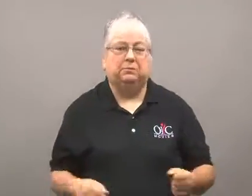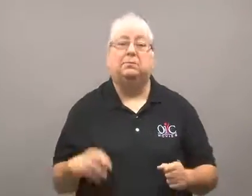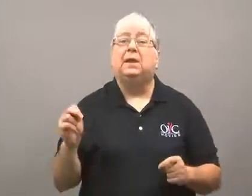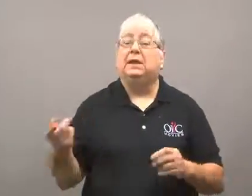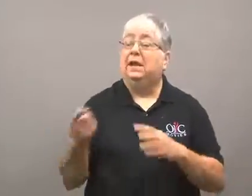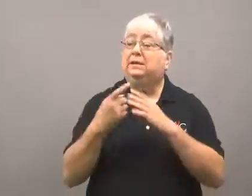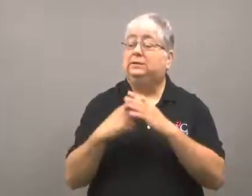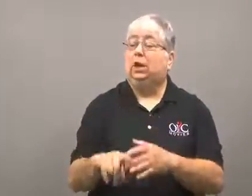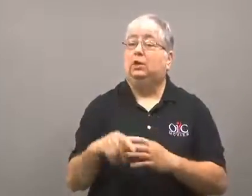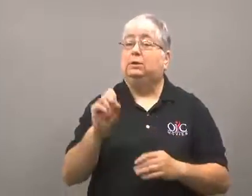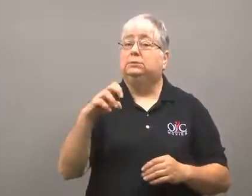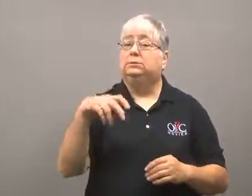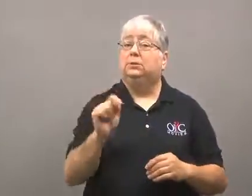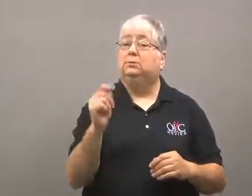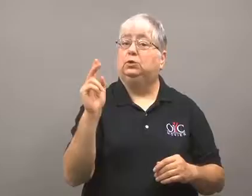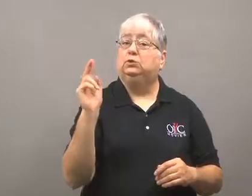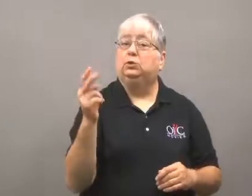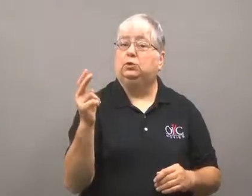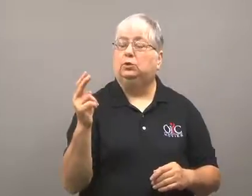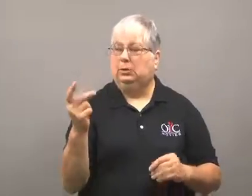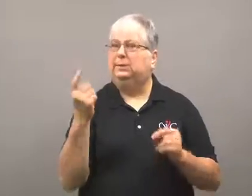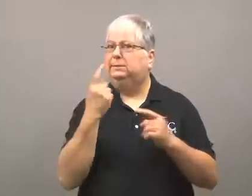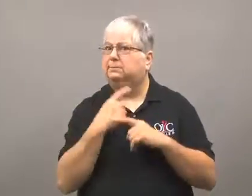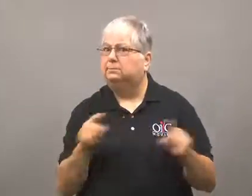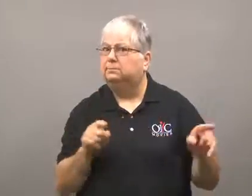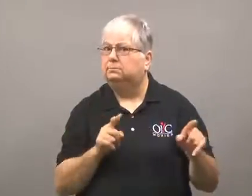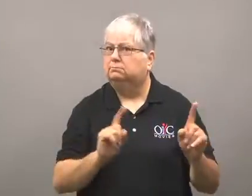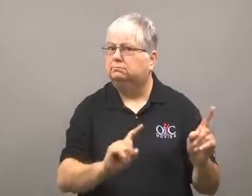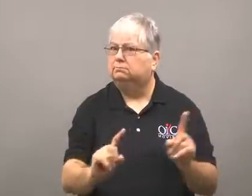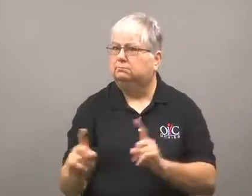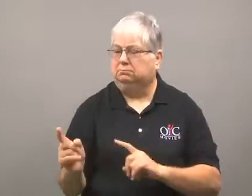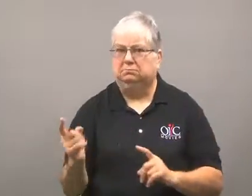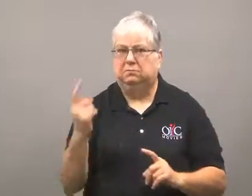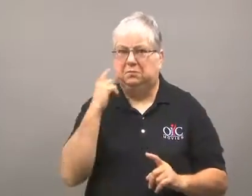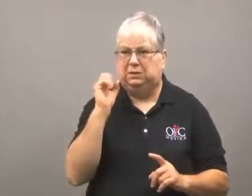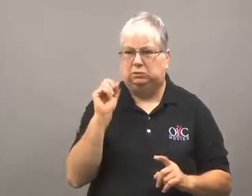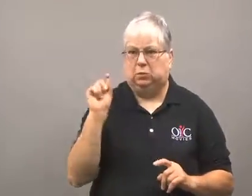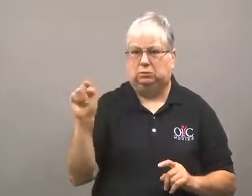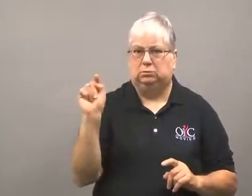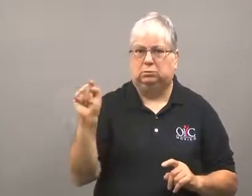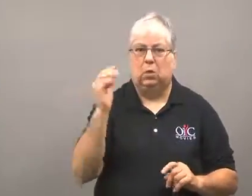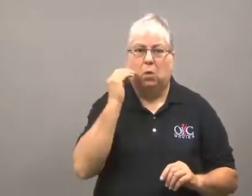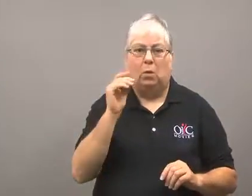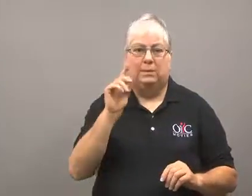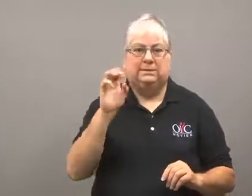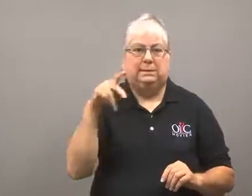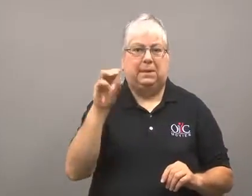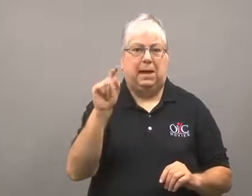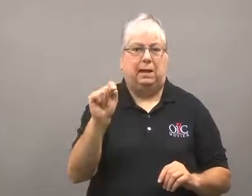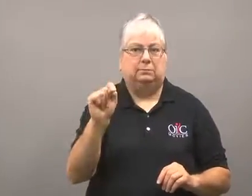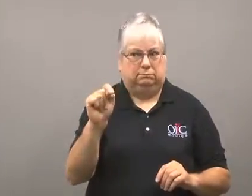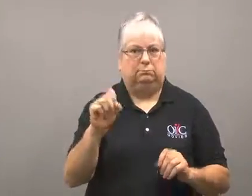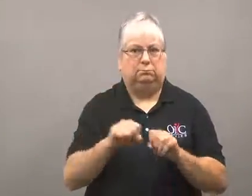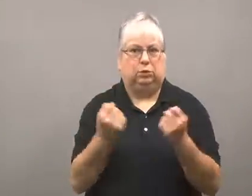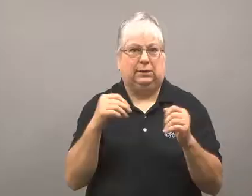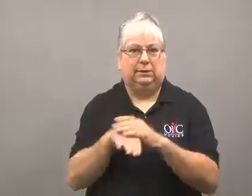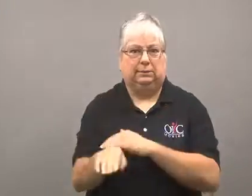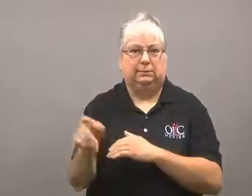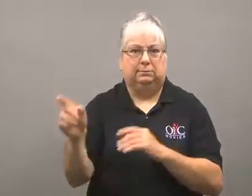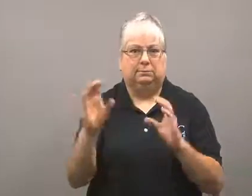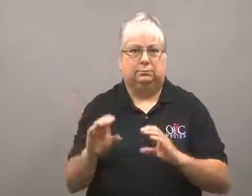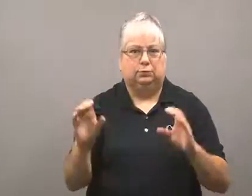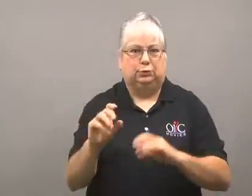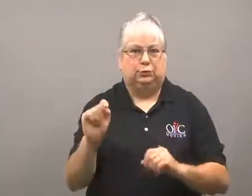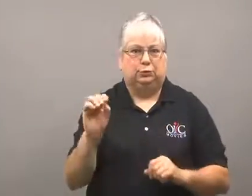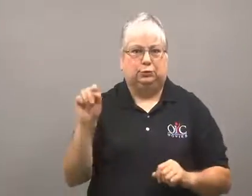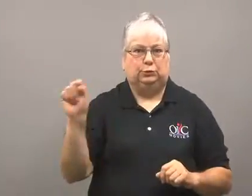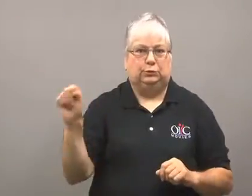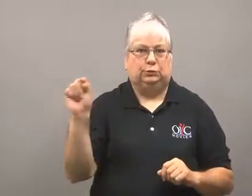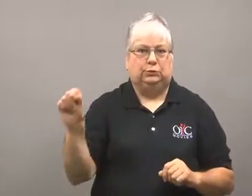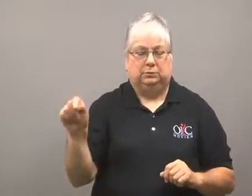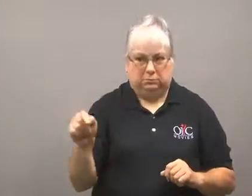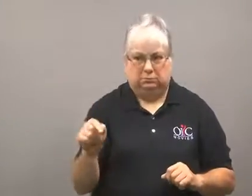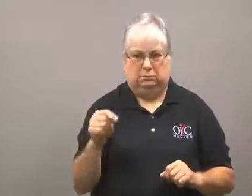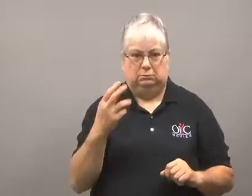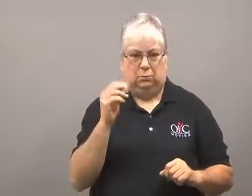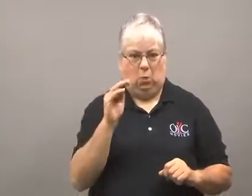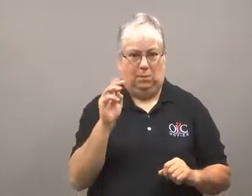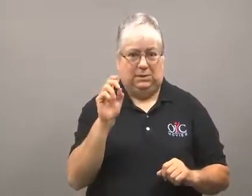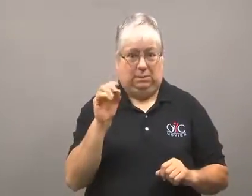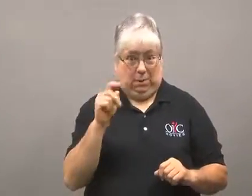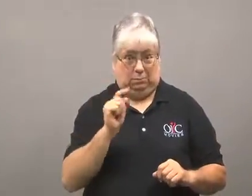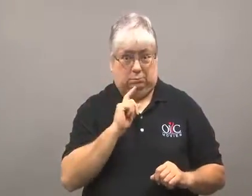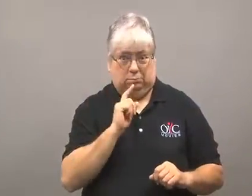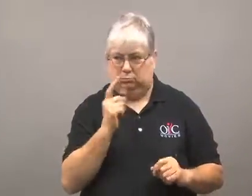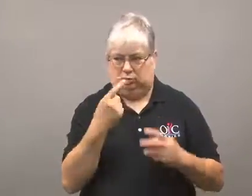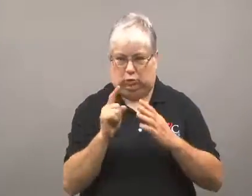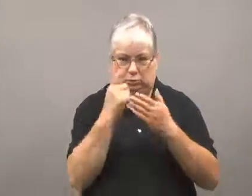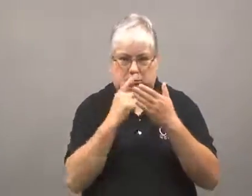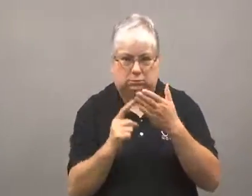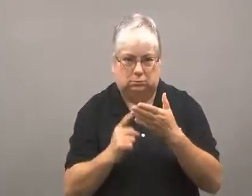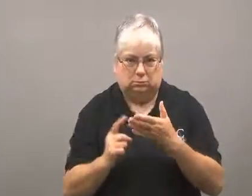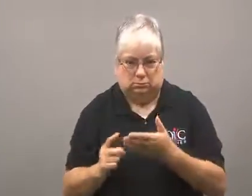Rumors that Home Depot might have been hacked too surfaced September 2.